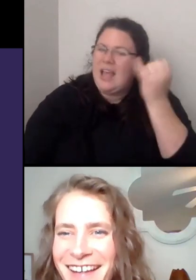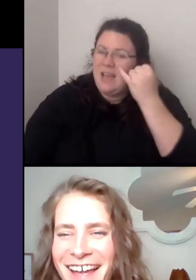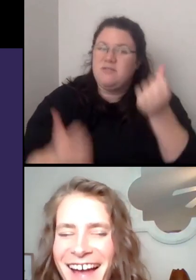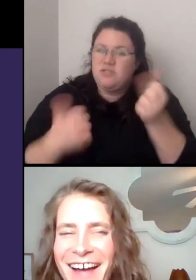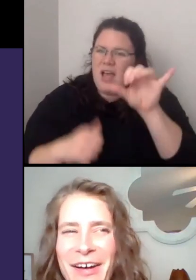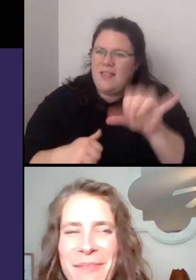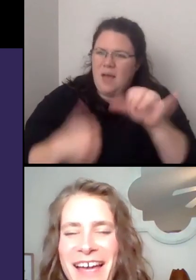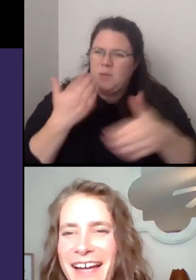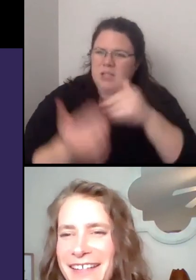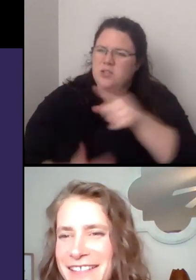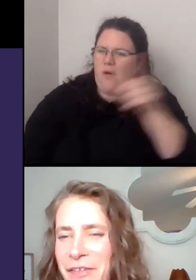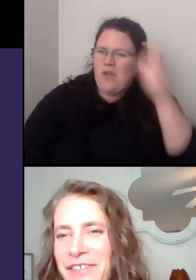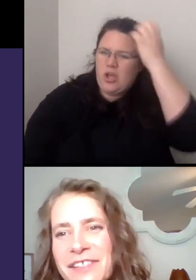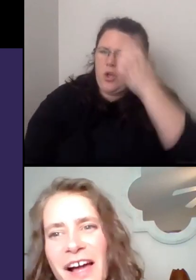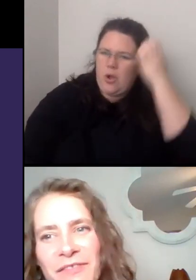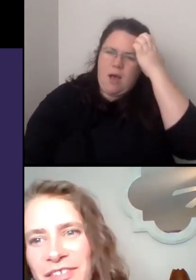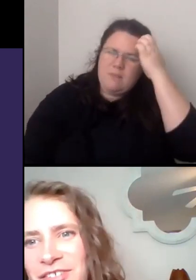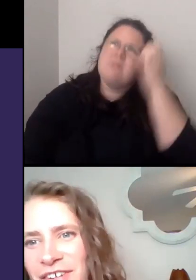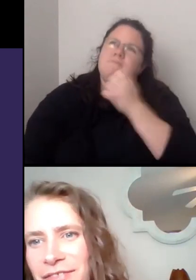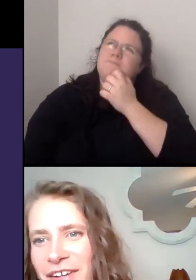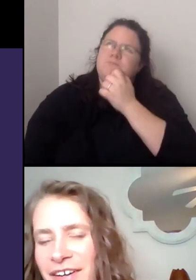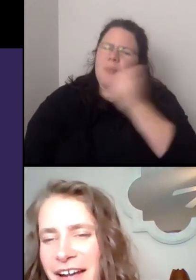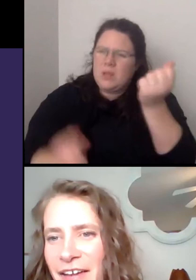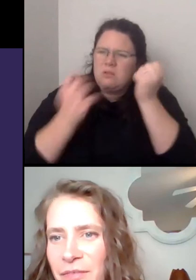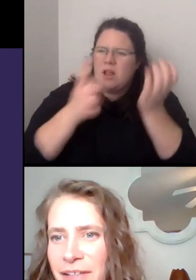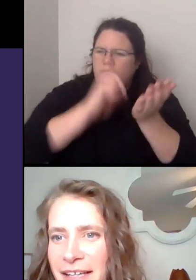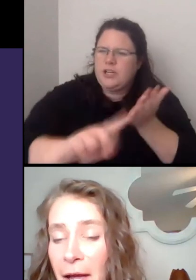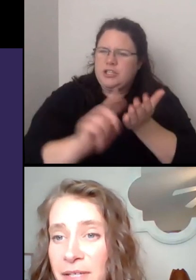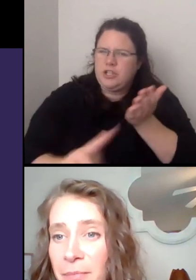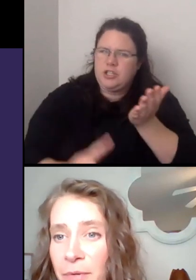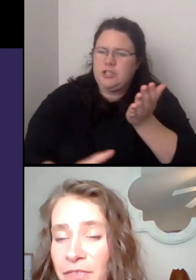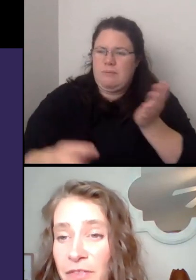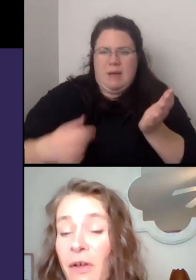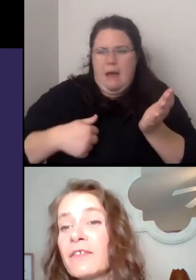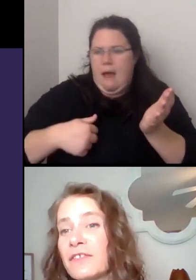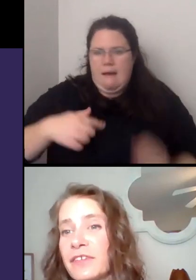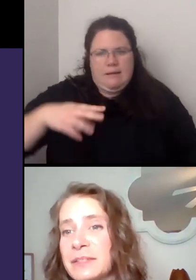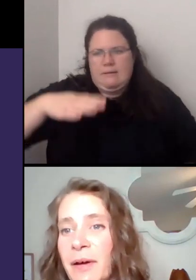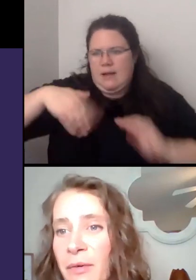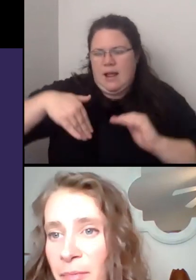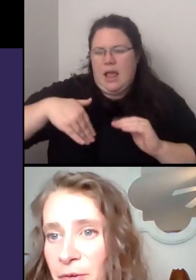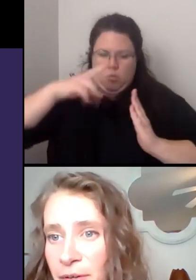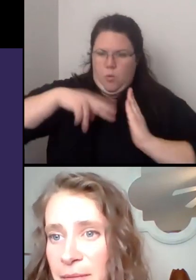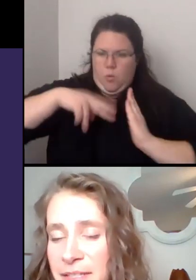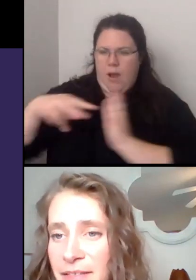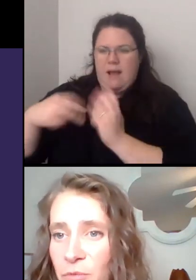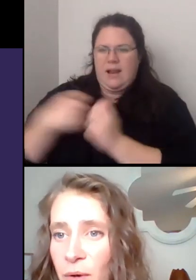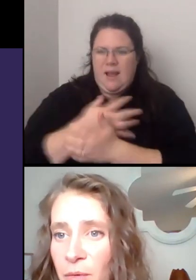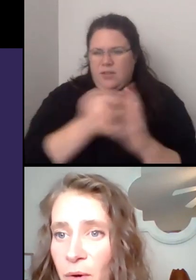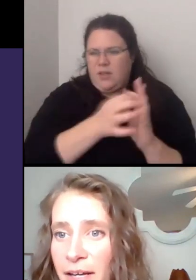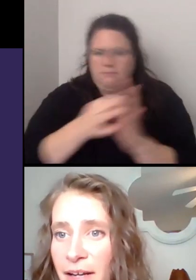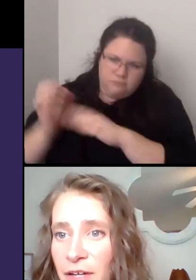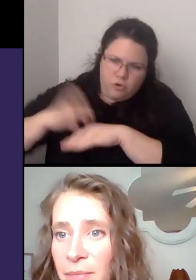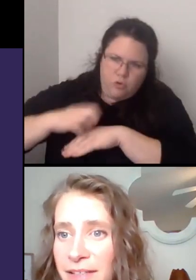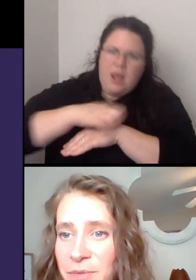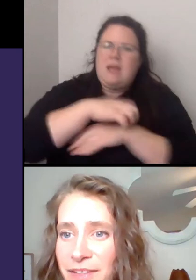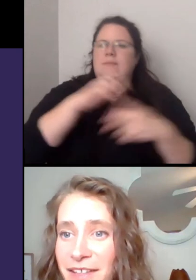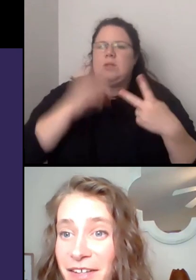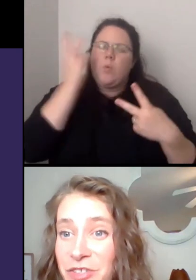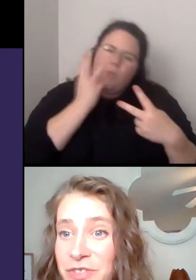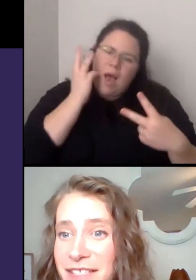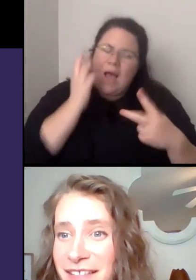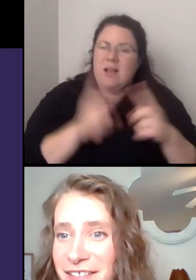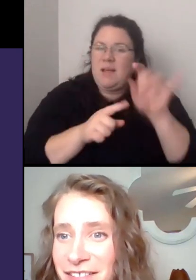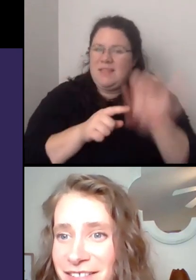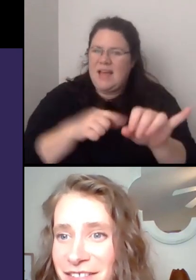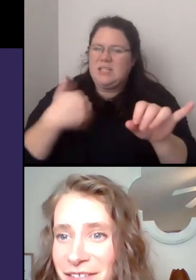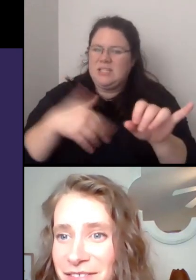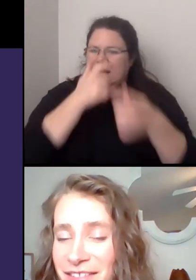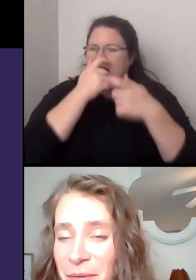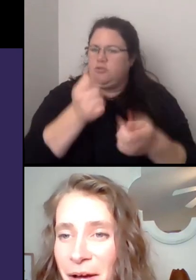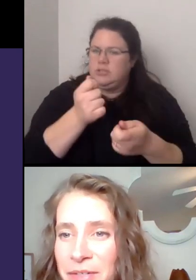And, you know, there's a lot of literature out there, and I haven't really kept up with all of the things about grapes and wine out there. But that's a really interesting thing to think about.